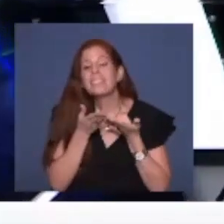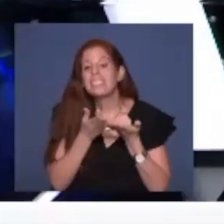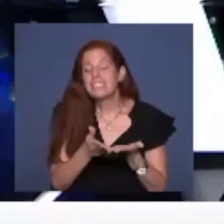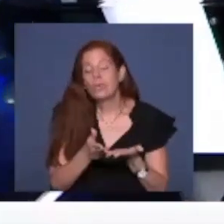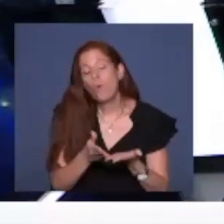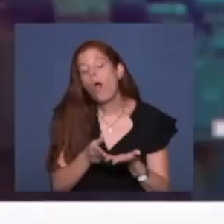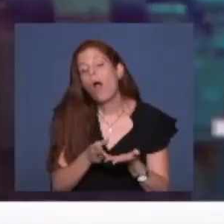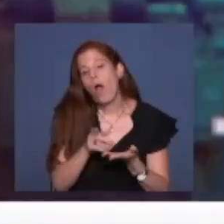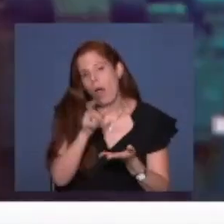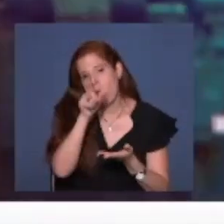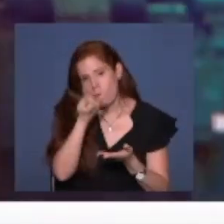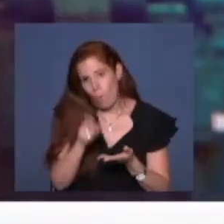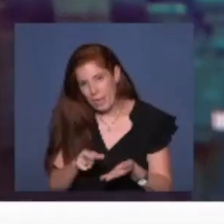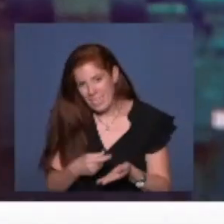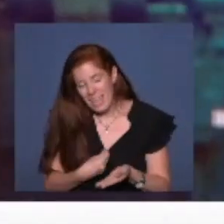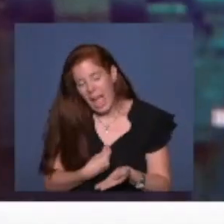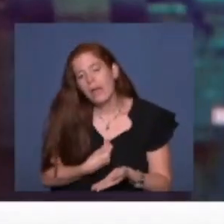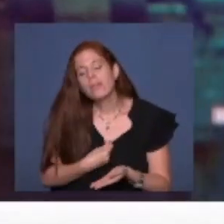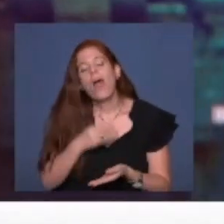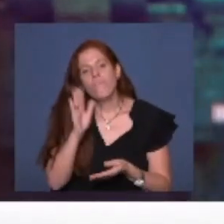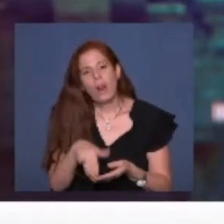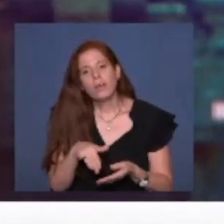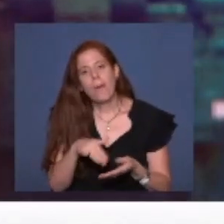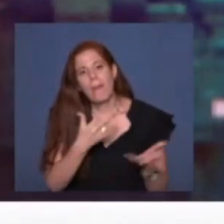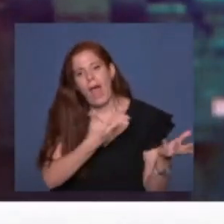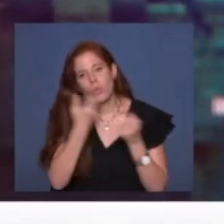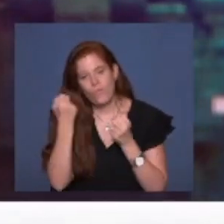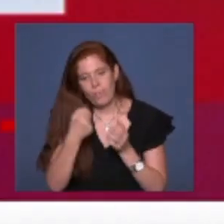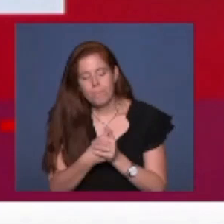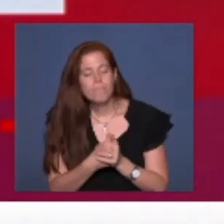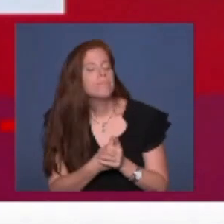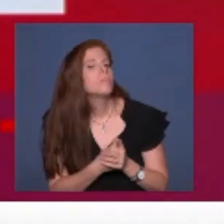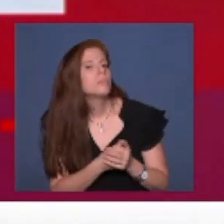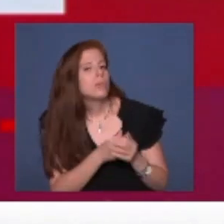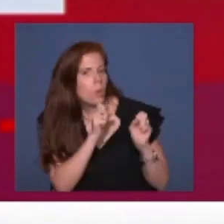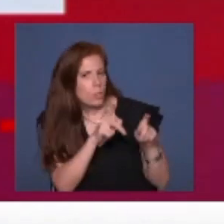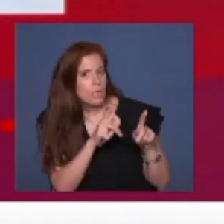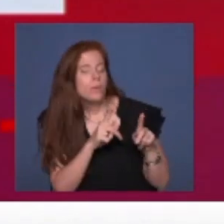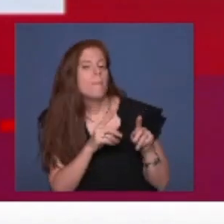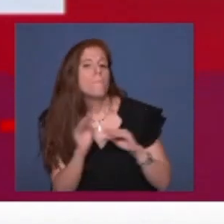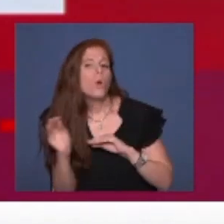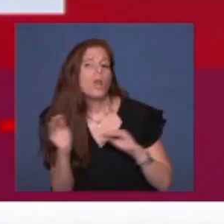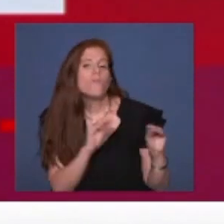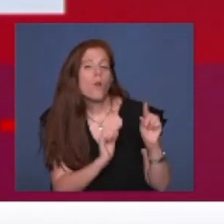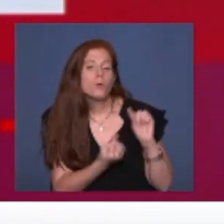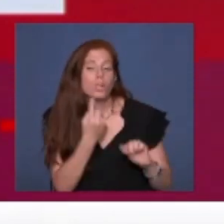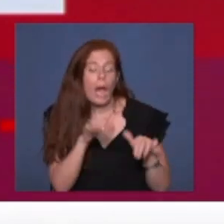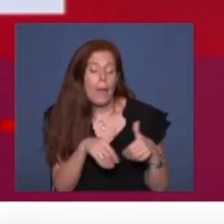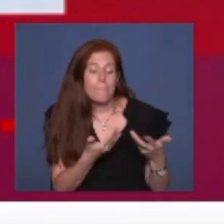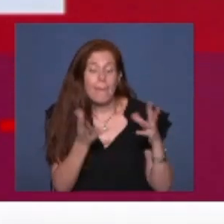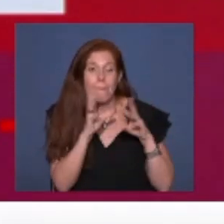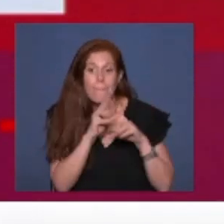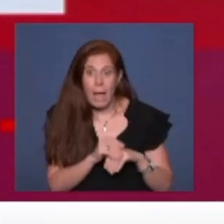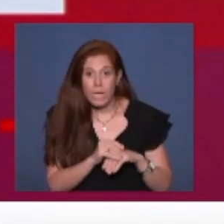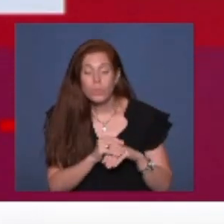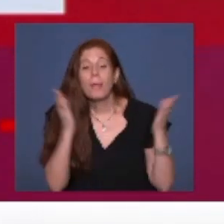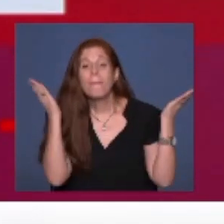Now let's talk about what happened throughout the past day in Eilat. A huge explosion after an unmanned drone crashed